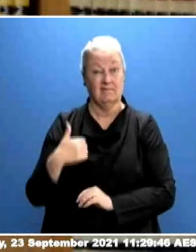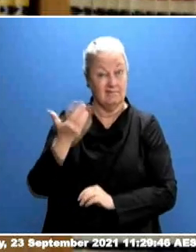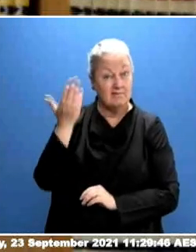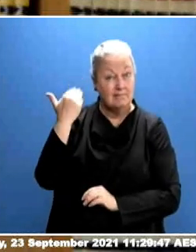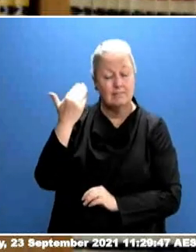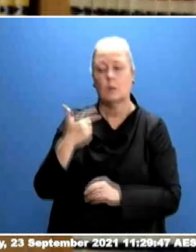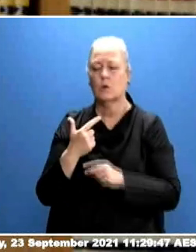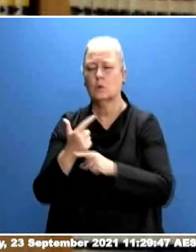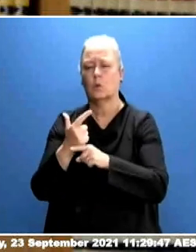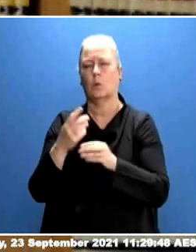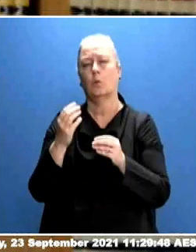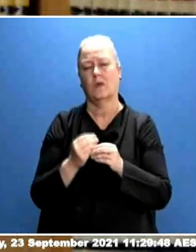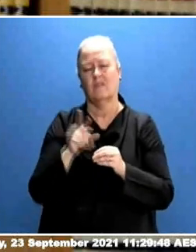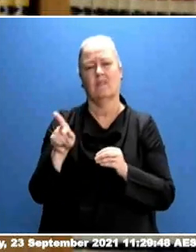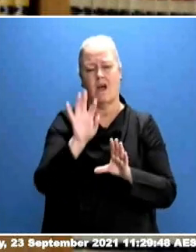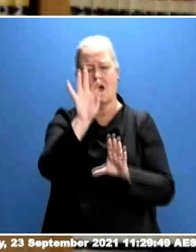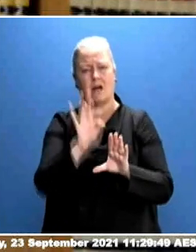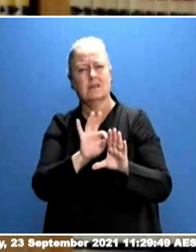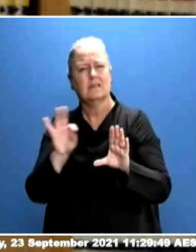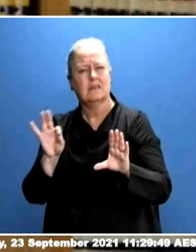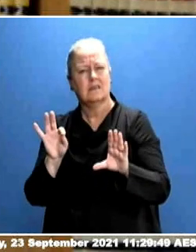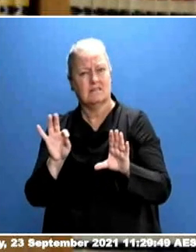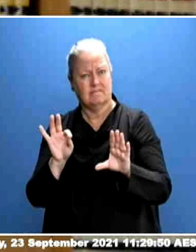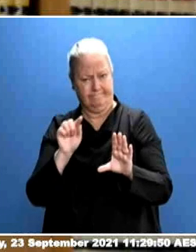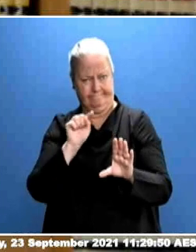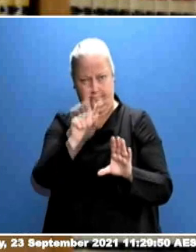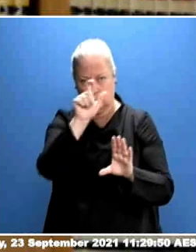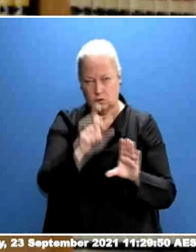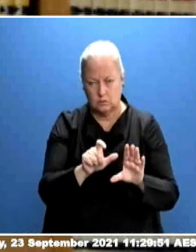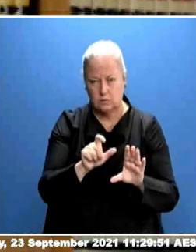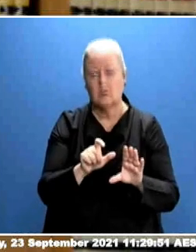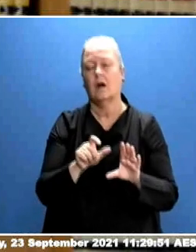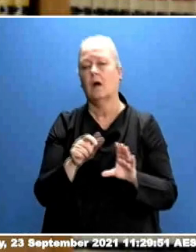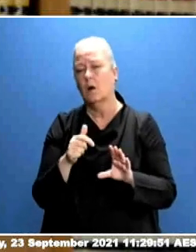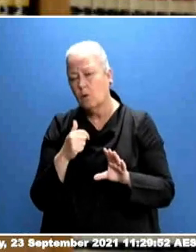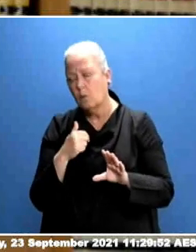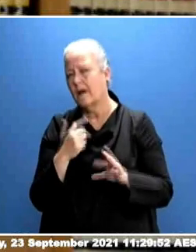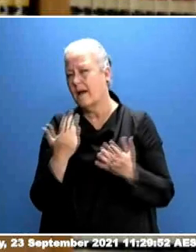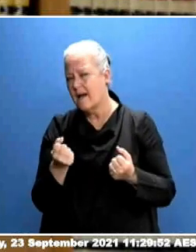with an architect and raise a number of our concerns about the building,